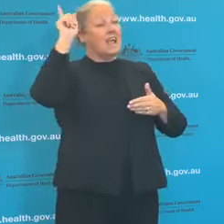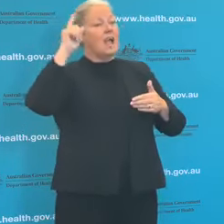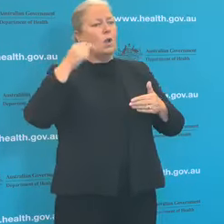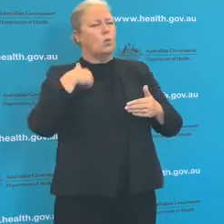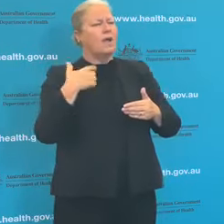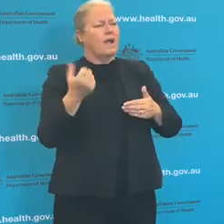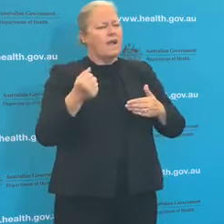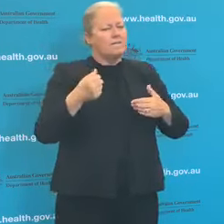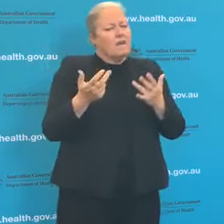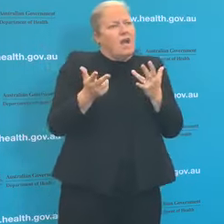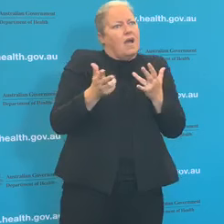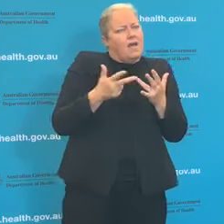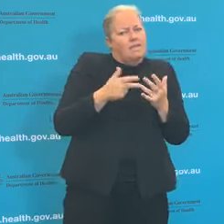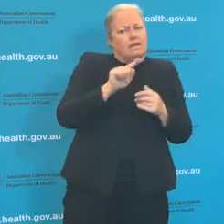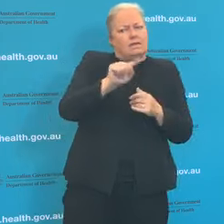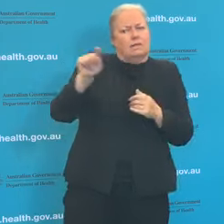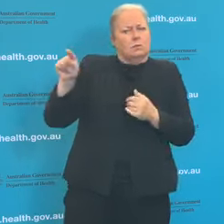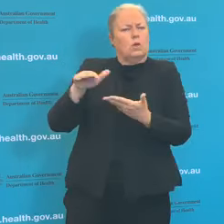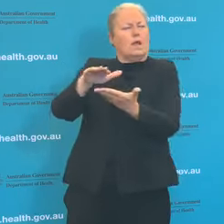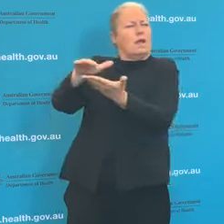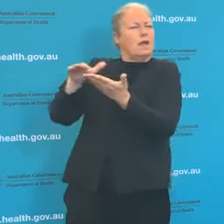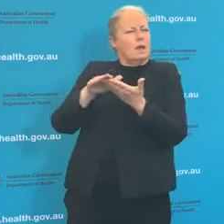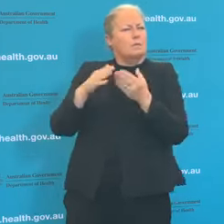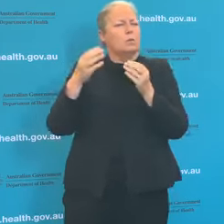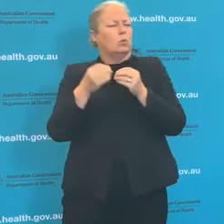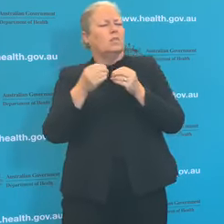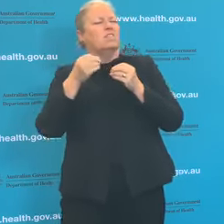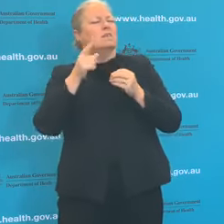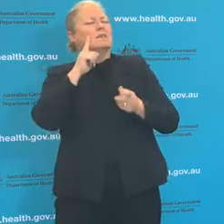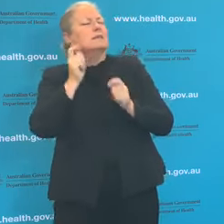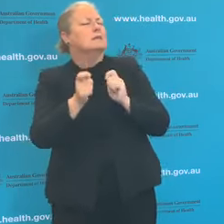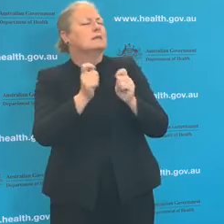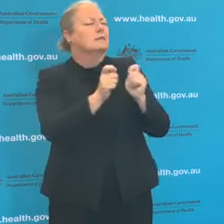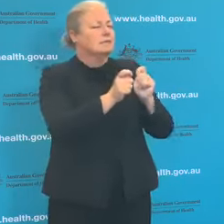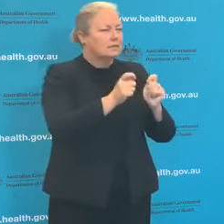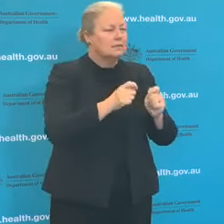to continue to increase our testing numbers. We're not at the level we